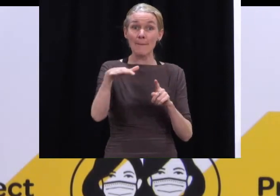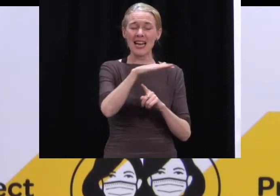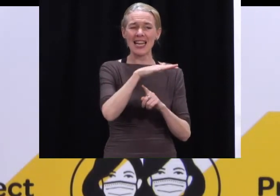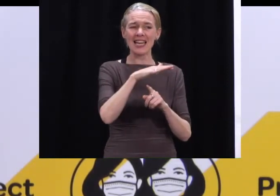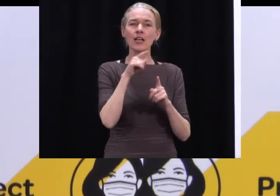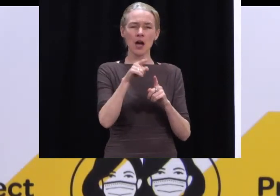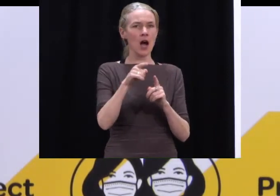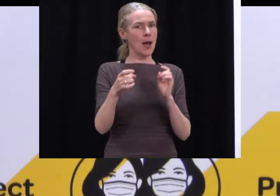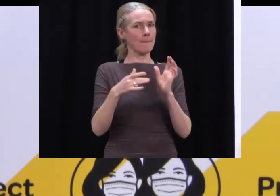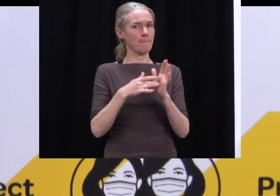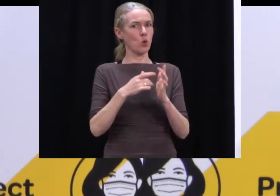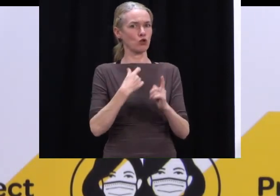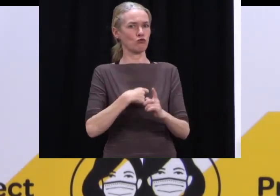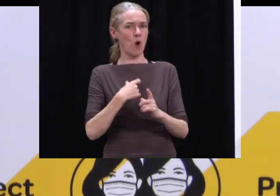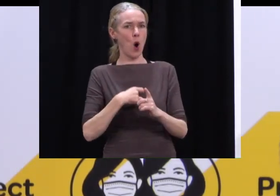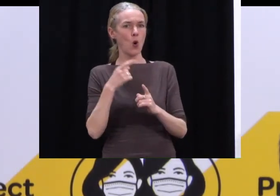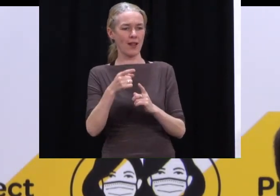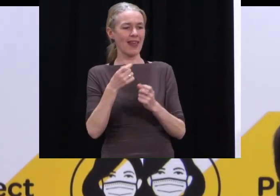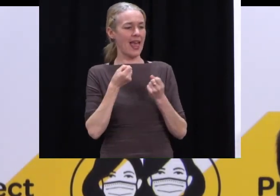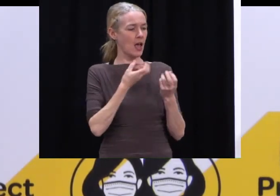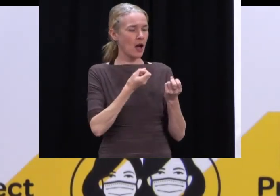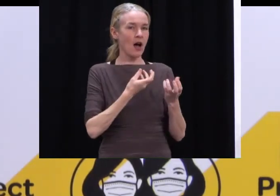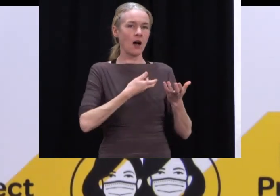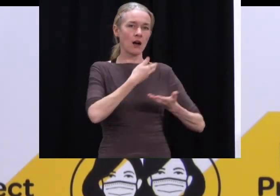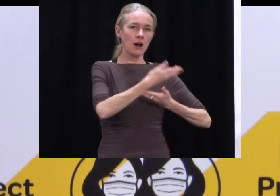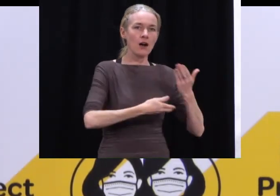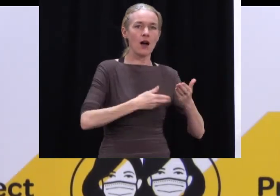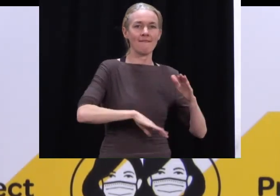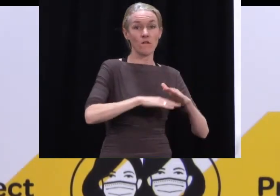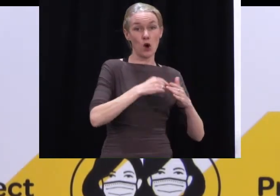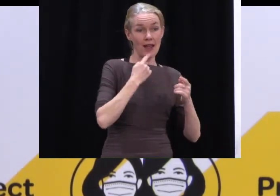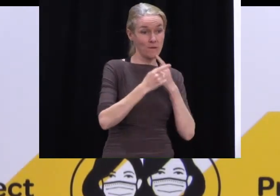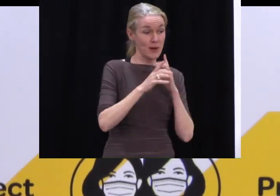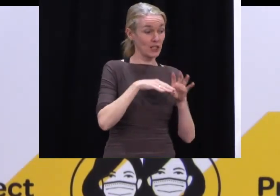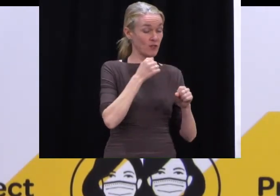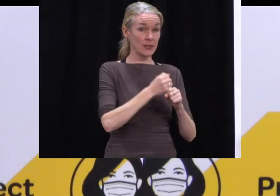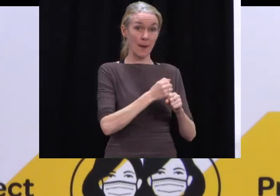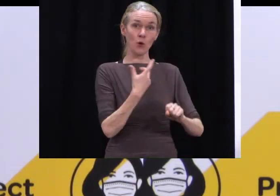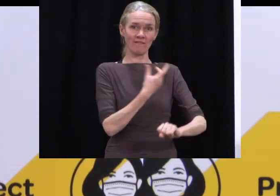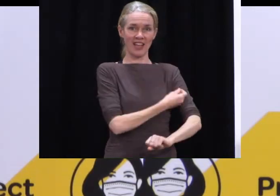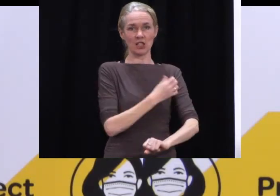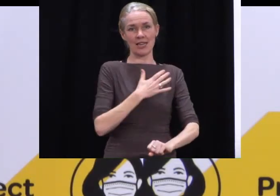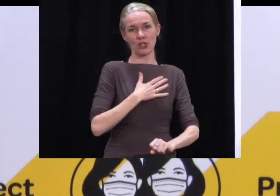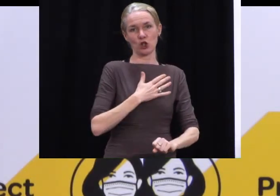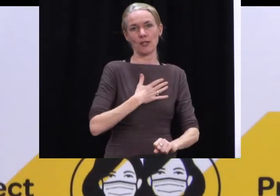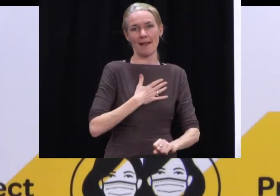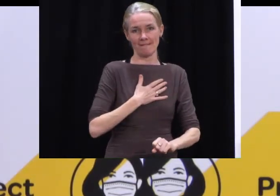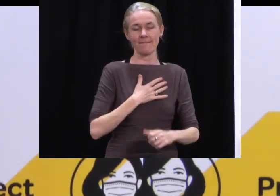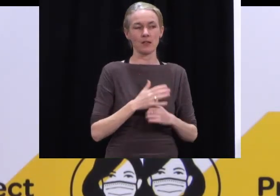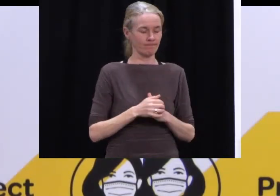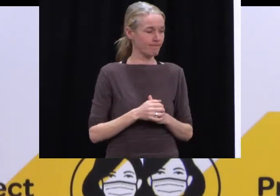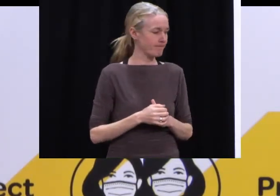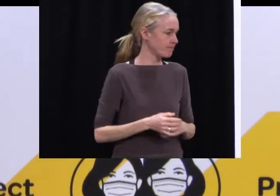young people could spread the message with their peers. But church leaders, whanau, parents